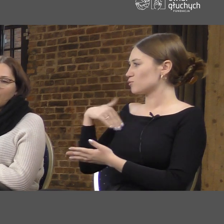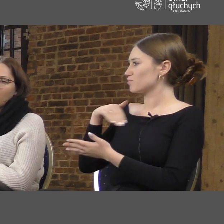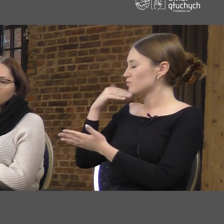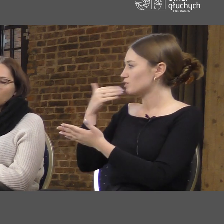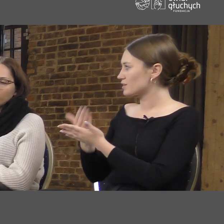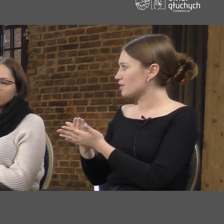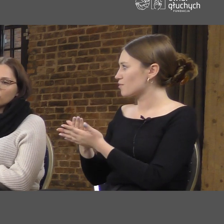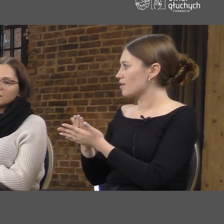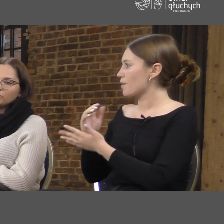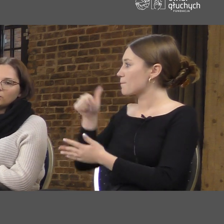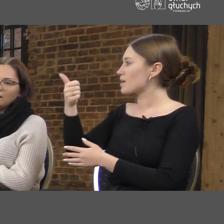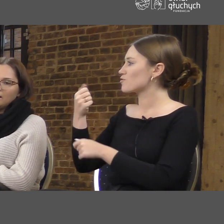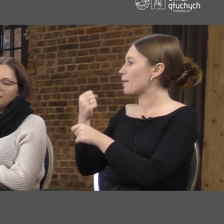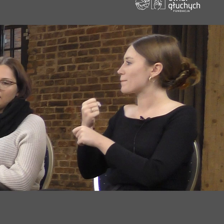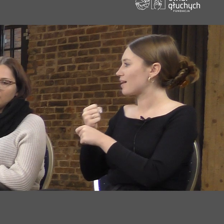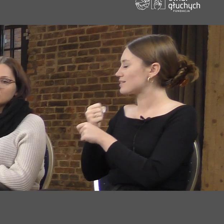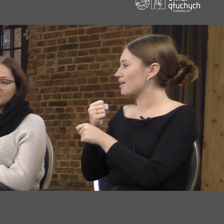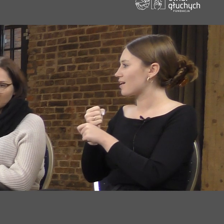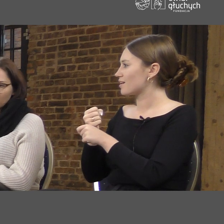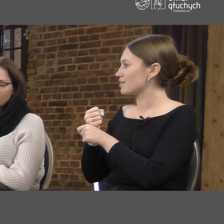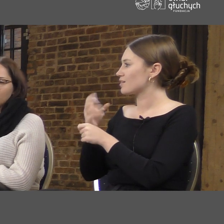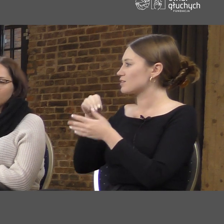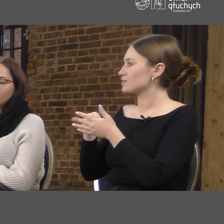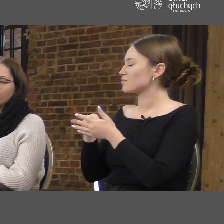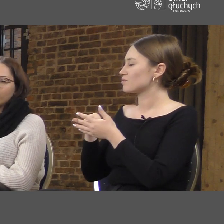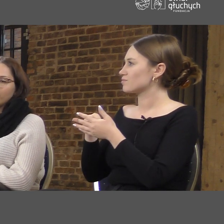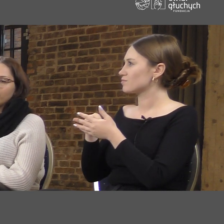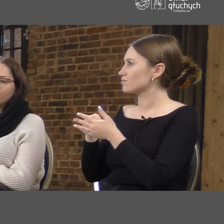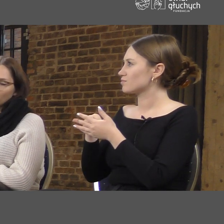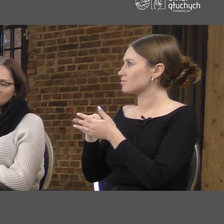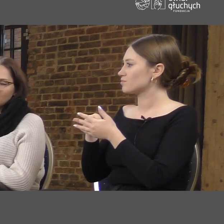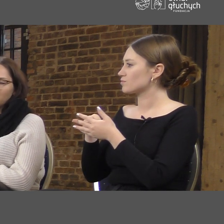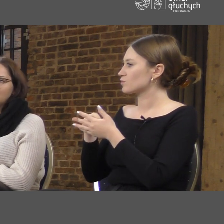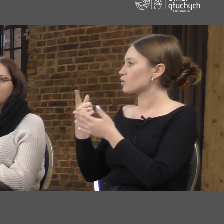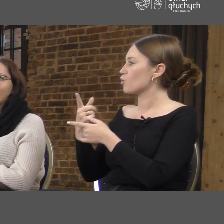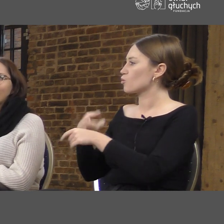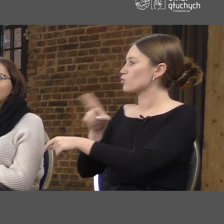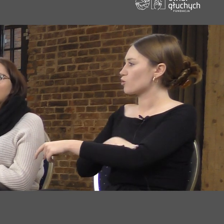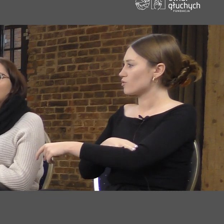my first job was an internship at the municipal office